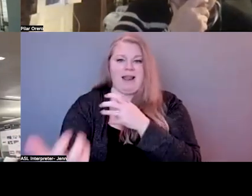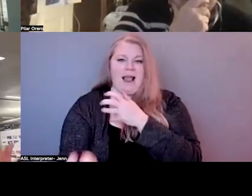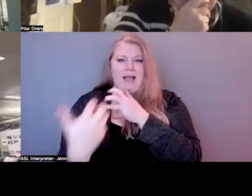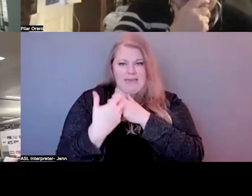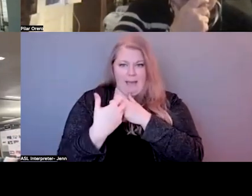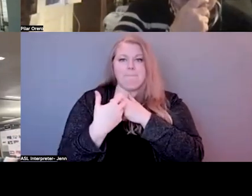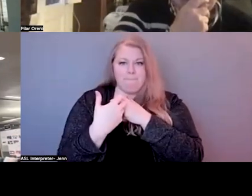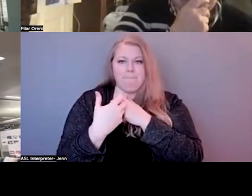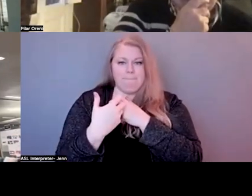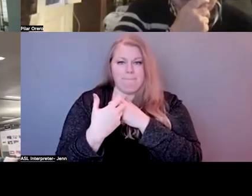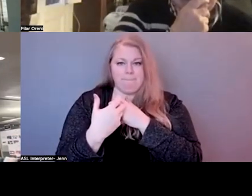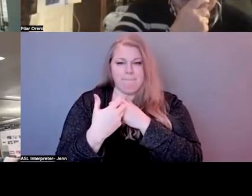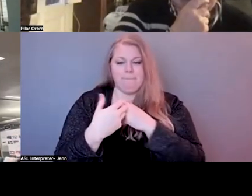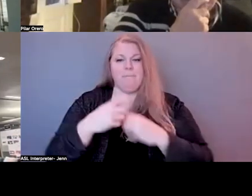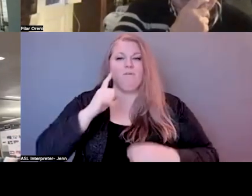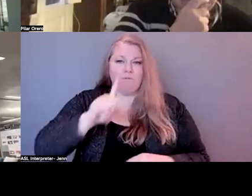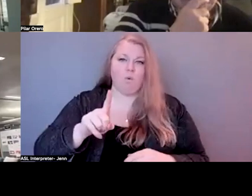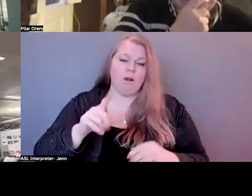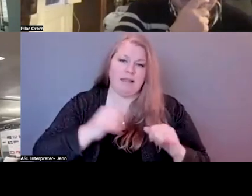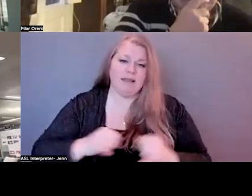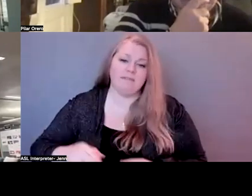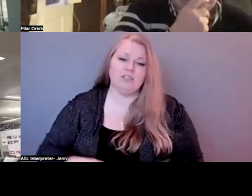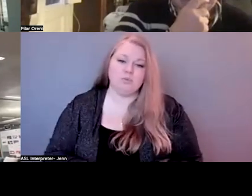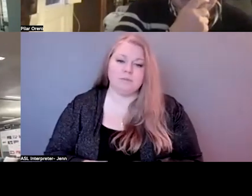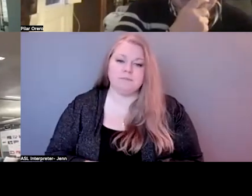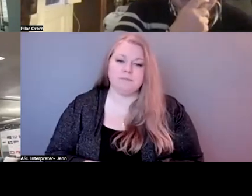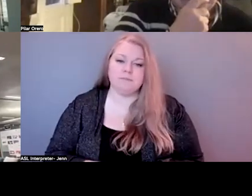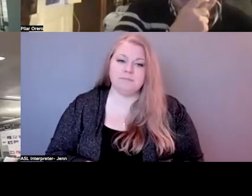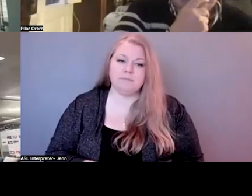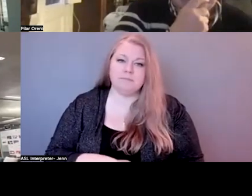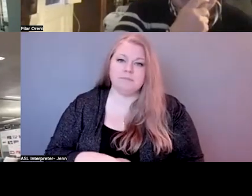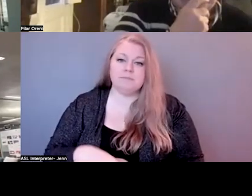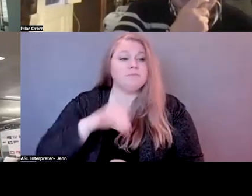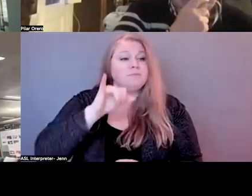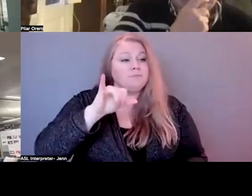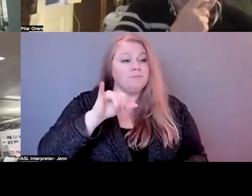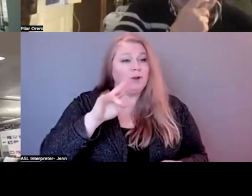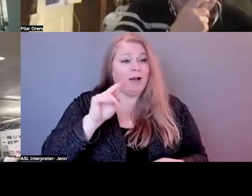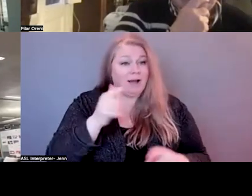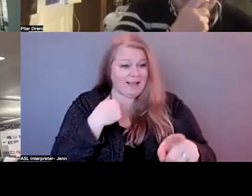make it a suitable level of friction for the individual. Yuhang, you have your hand up. Across to you.